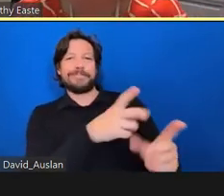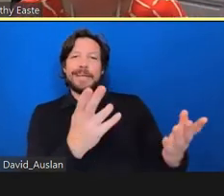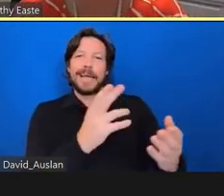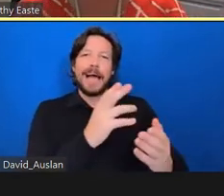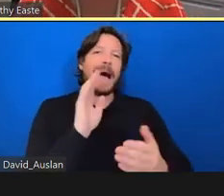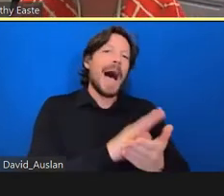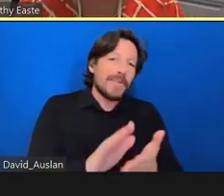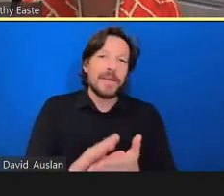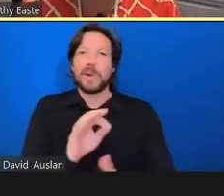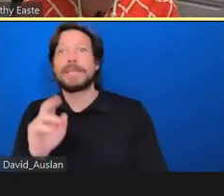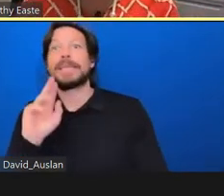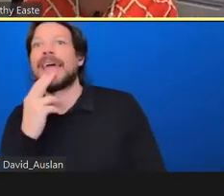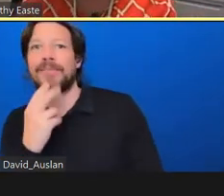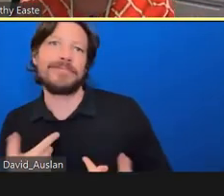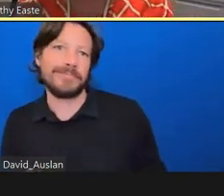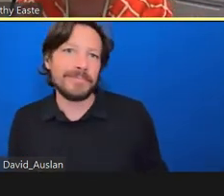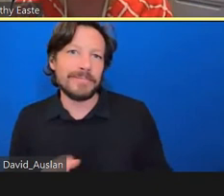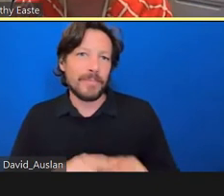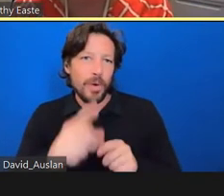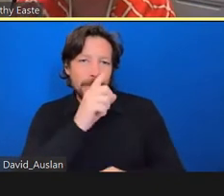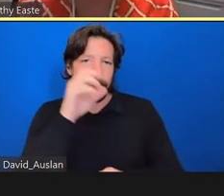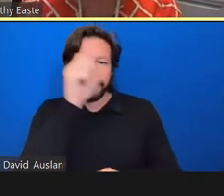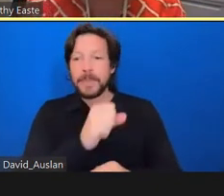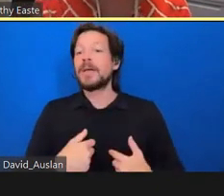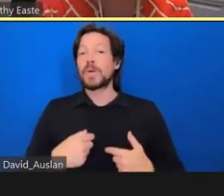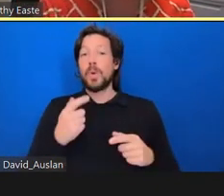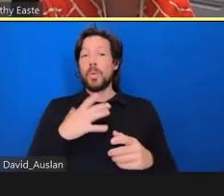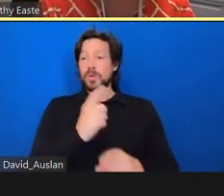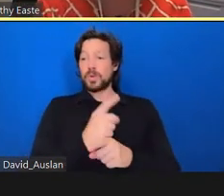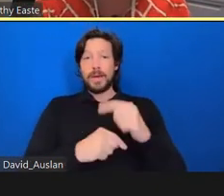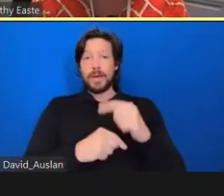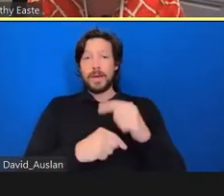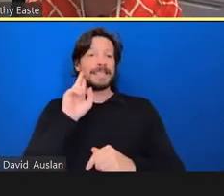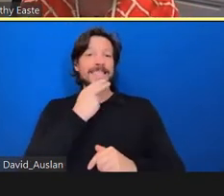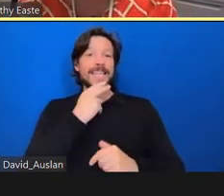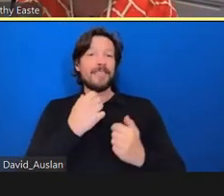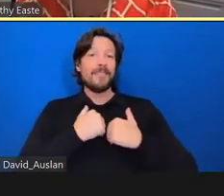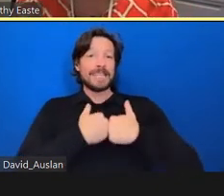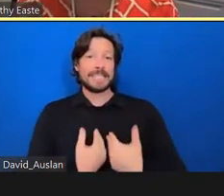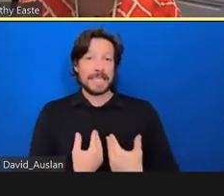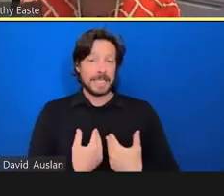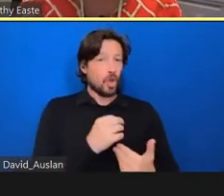deaf fatigue, and this relates not just to someone who's hard of hearing, but also to deaf people who